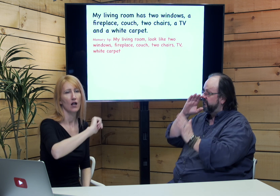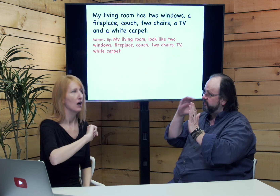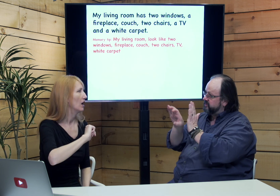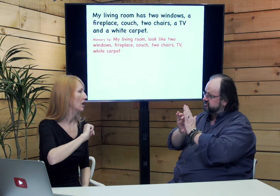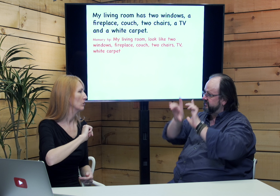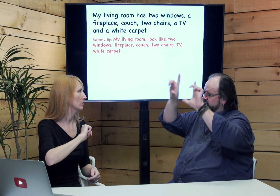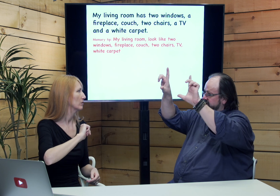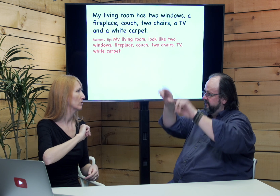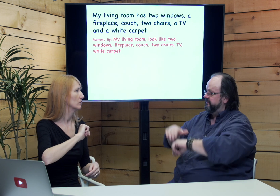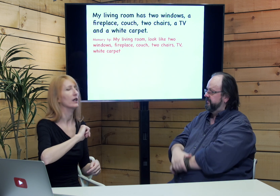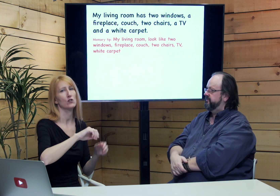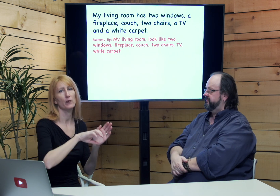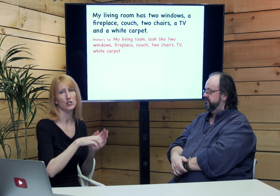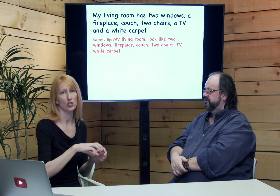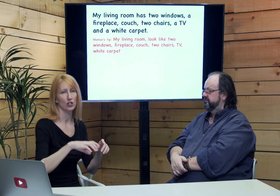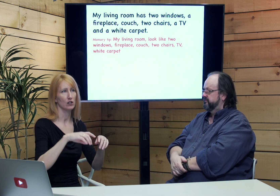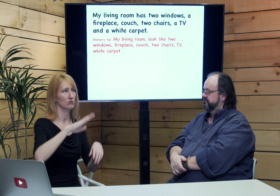right, so a picture